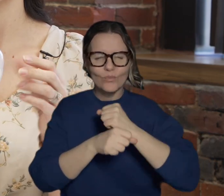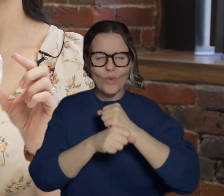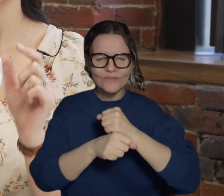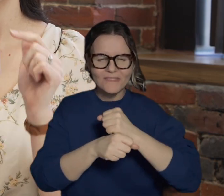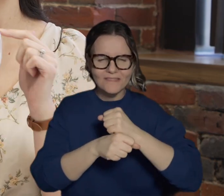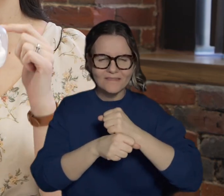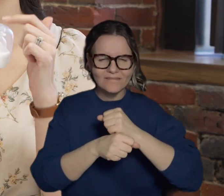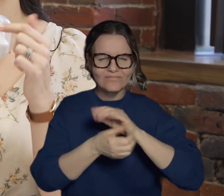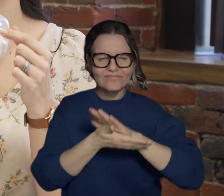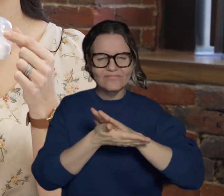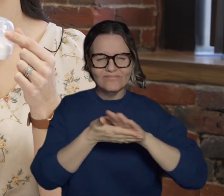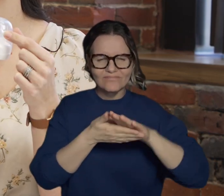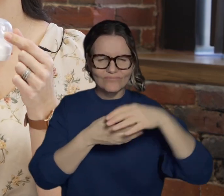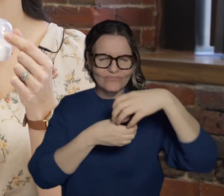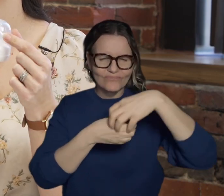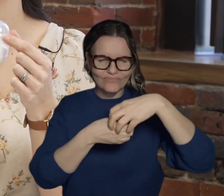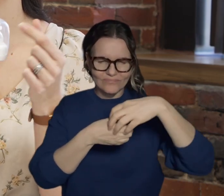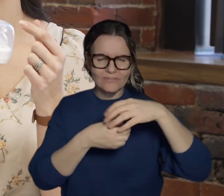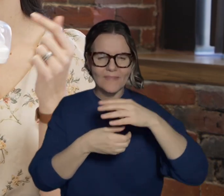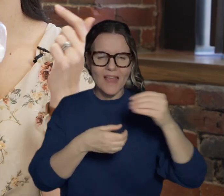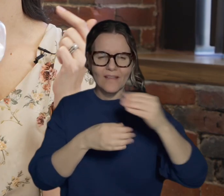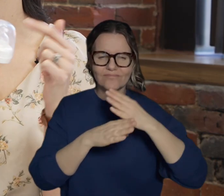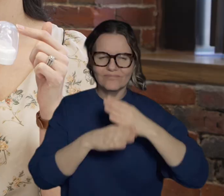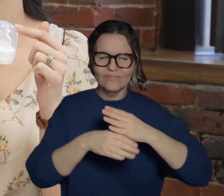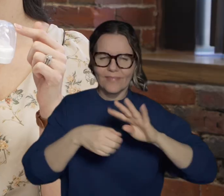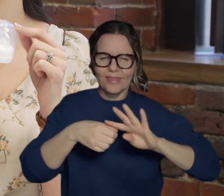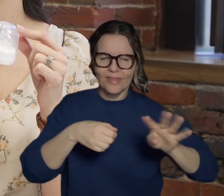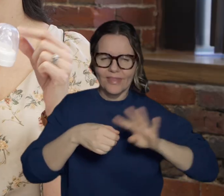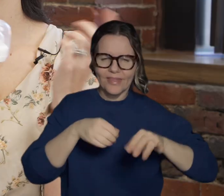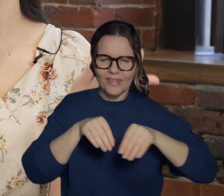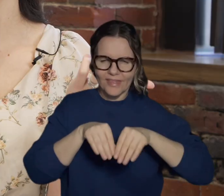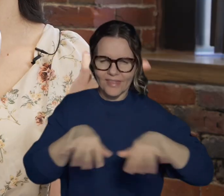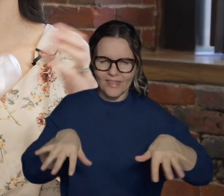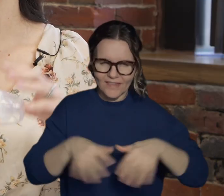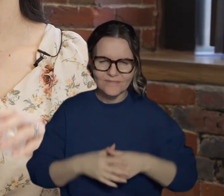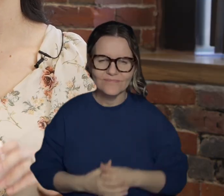storage this cap here is so that the nipple will stay clean and also so it won't leak if you're